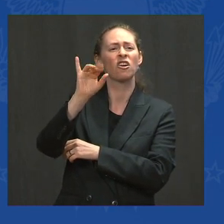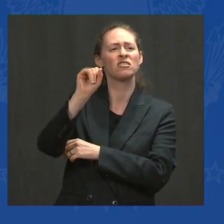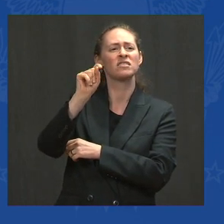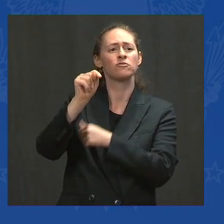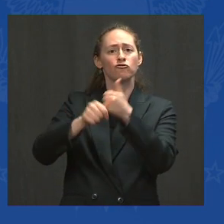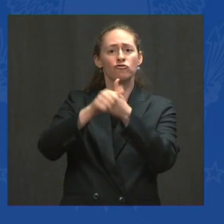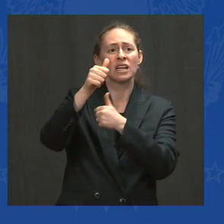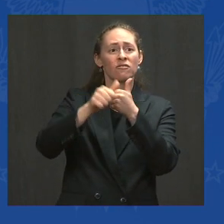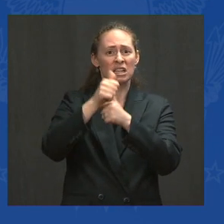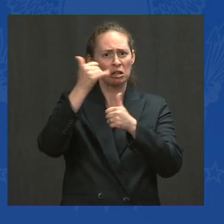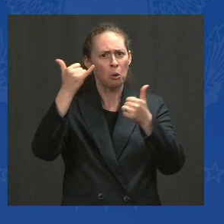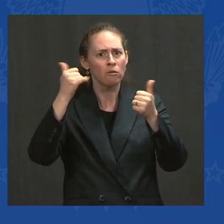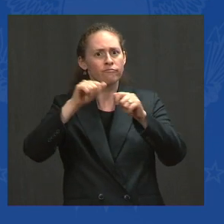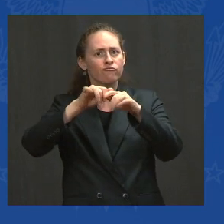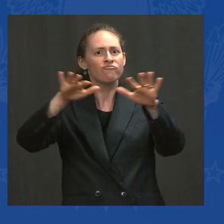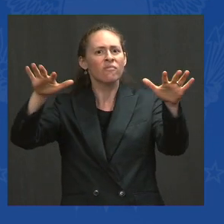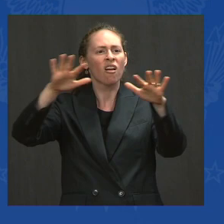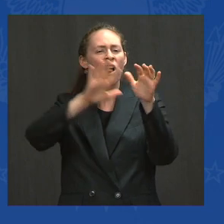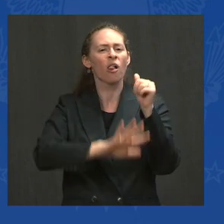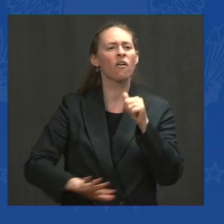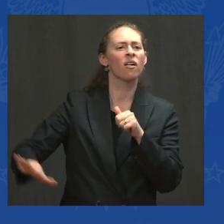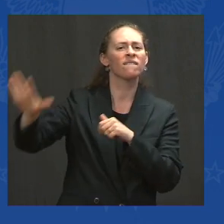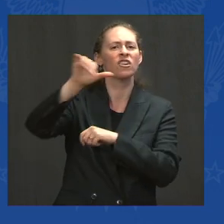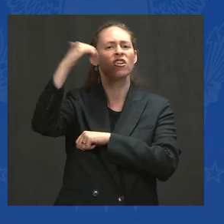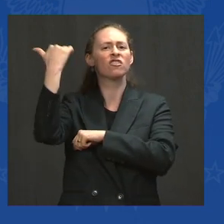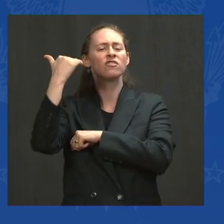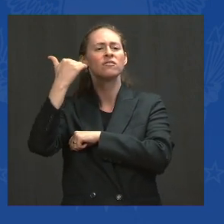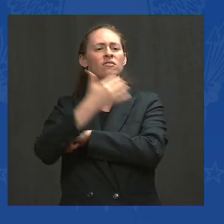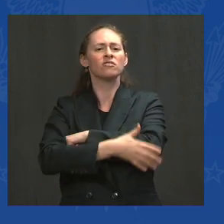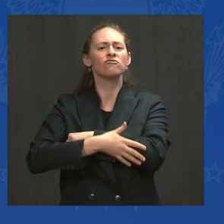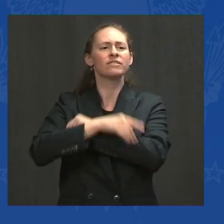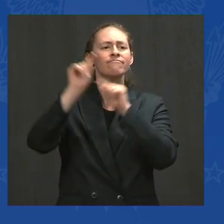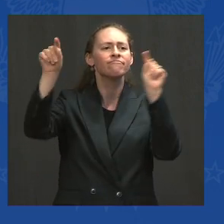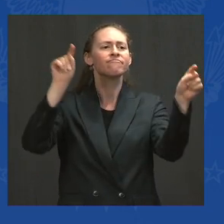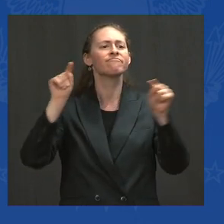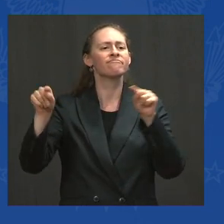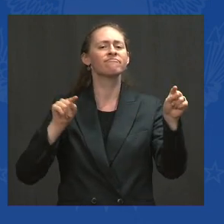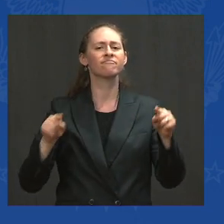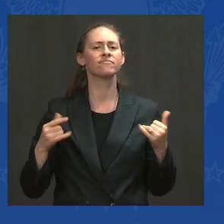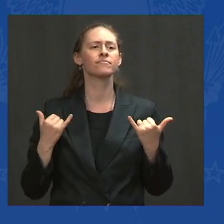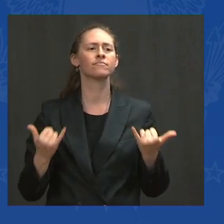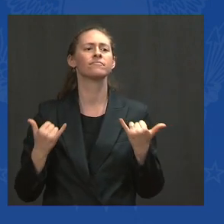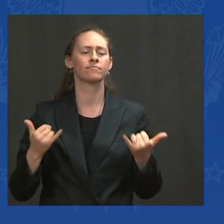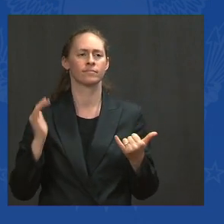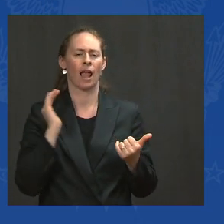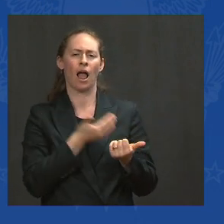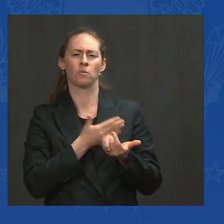So, we are repositioning our resources and adapting our counterterrorism posture to meet the